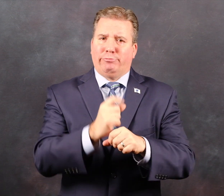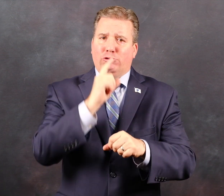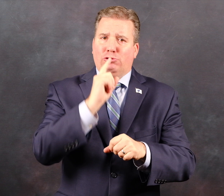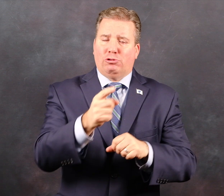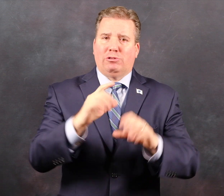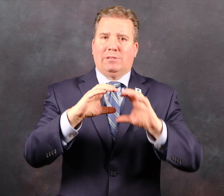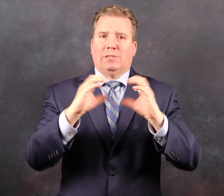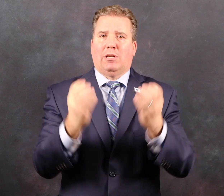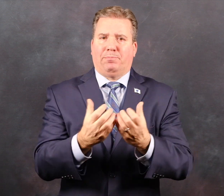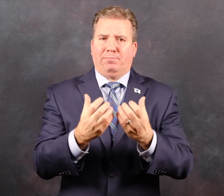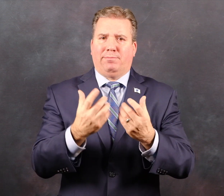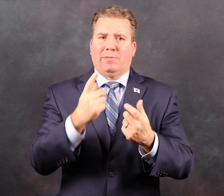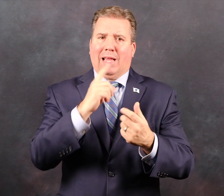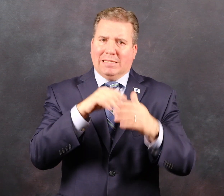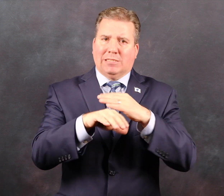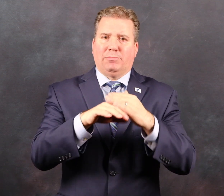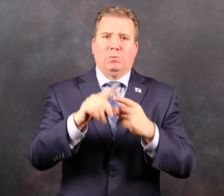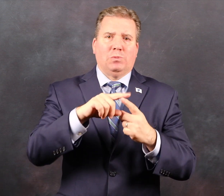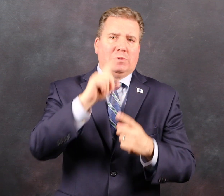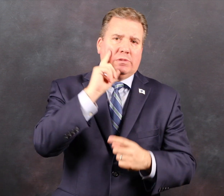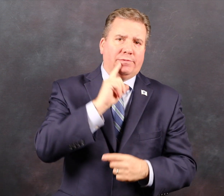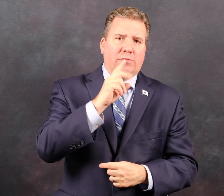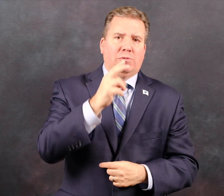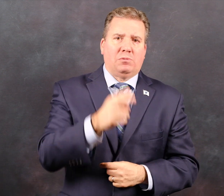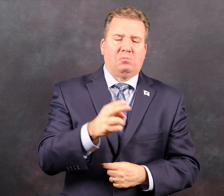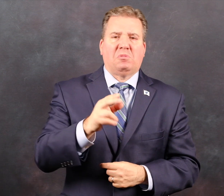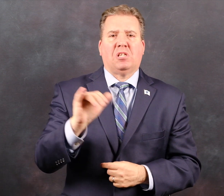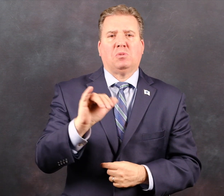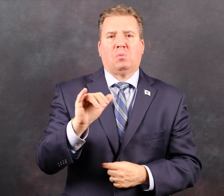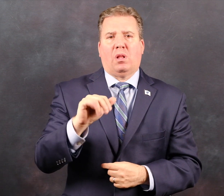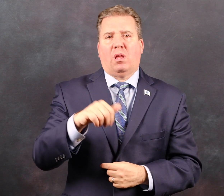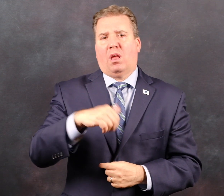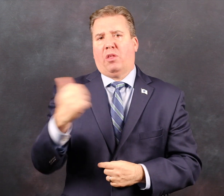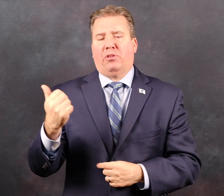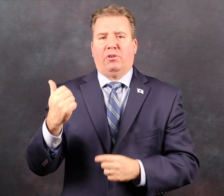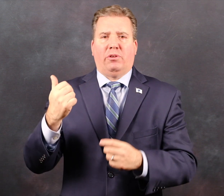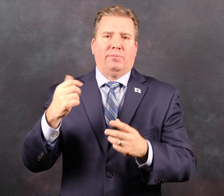in ensuring that the stadium will be accessible to deaf and hard of hearing individuals, as